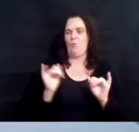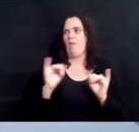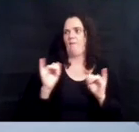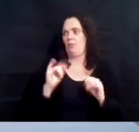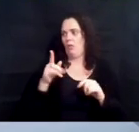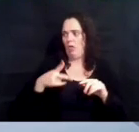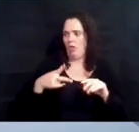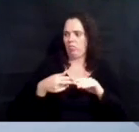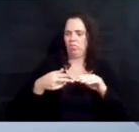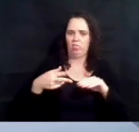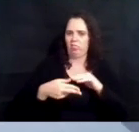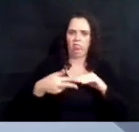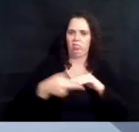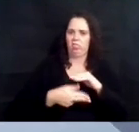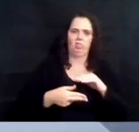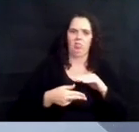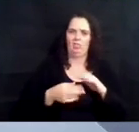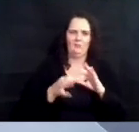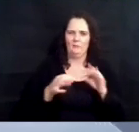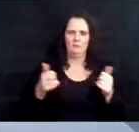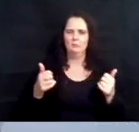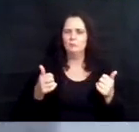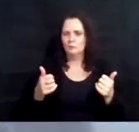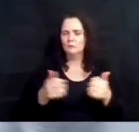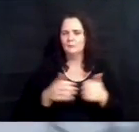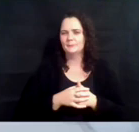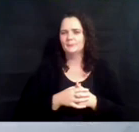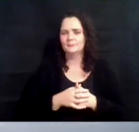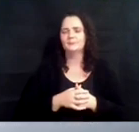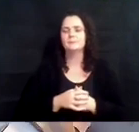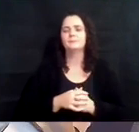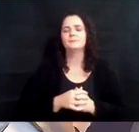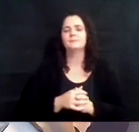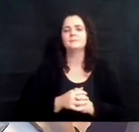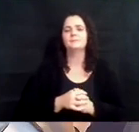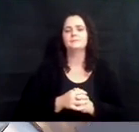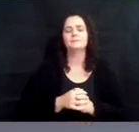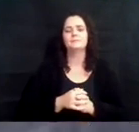So, I'm gonna take this now and I'm gonna cut it out.